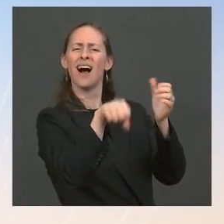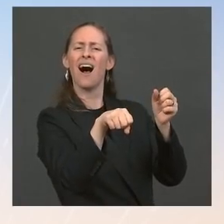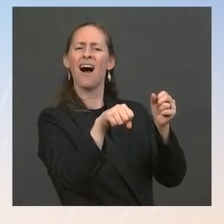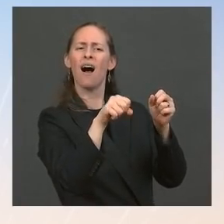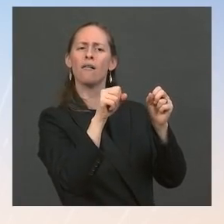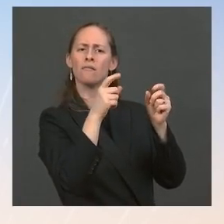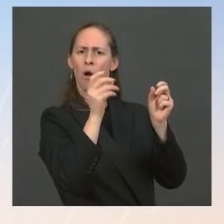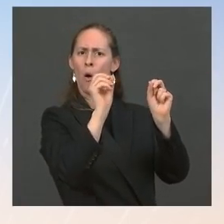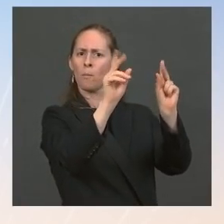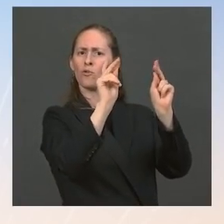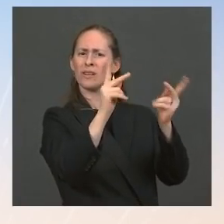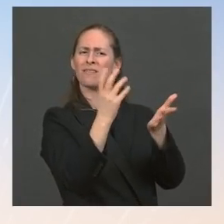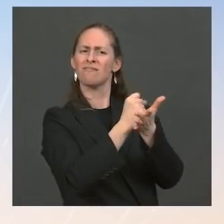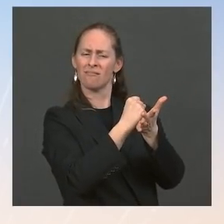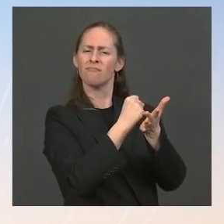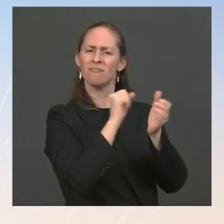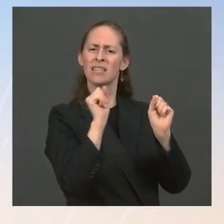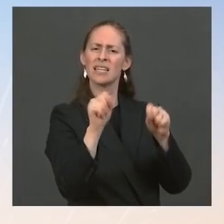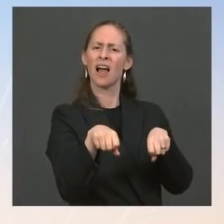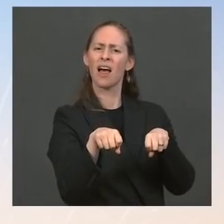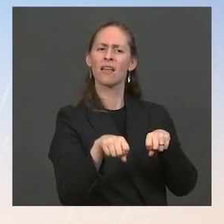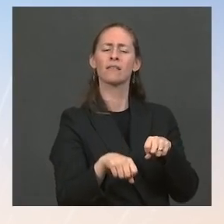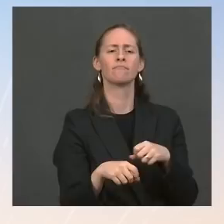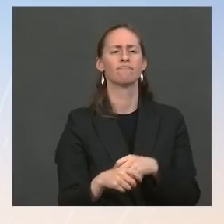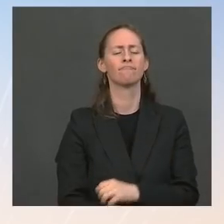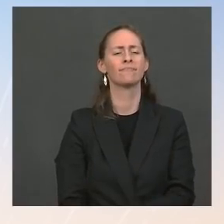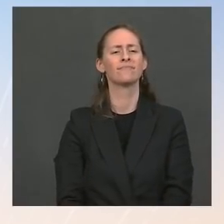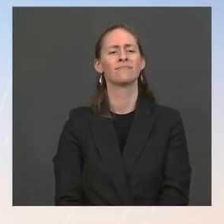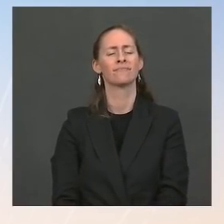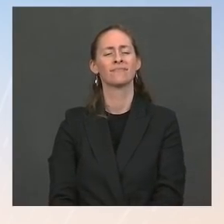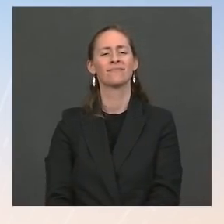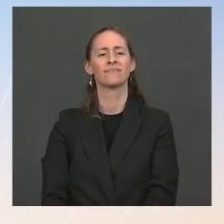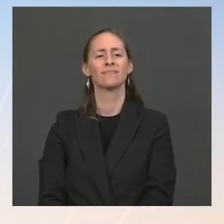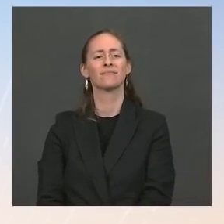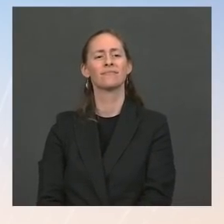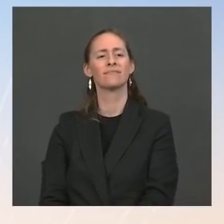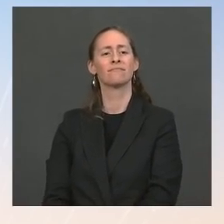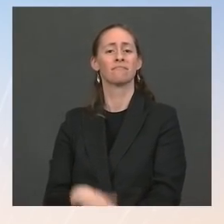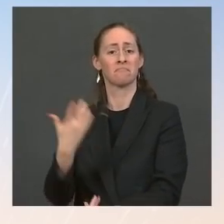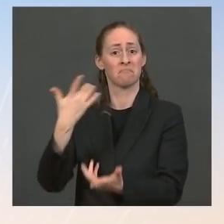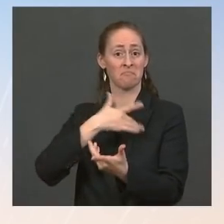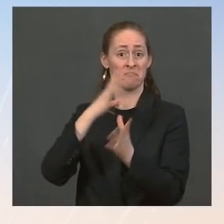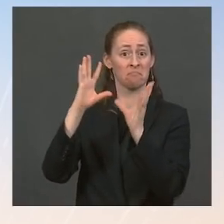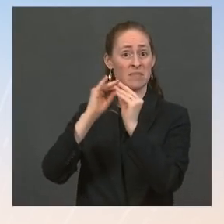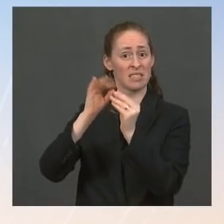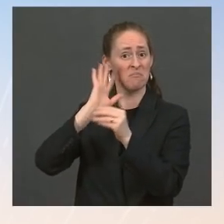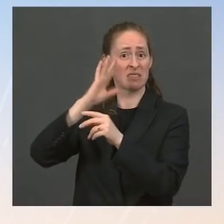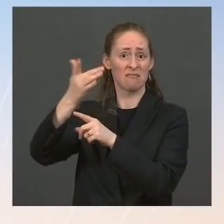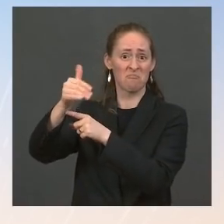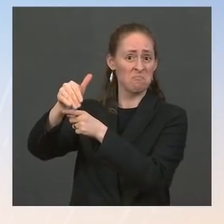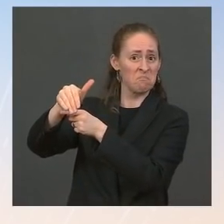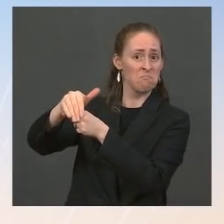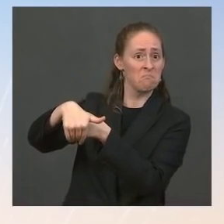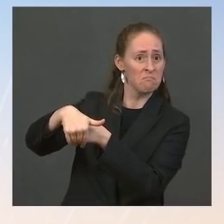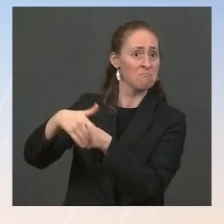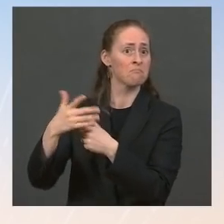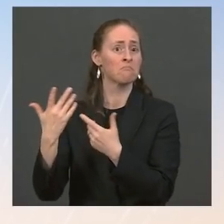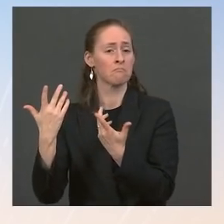it gives him the ability, I should say, to approach this multi-hour meeting with a level of candor, to be direct and not to hold back,